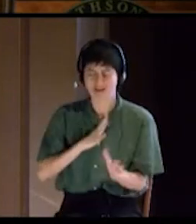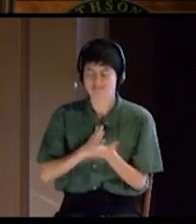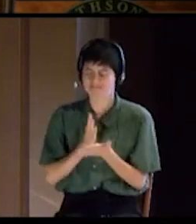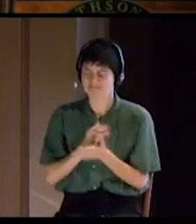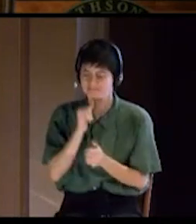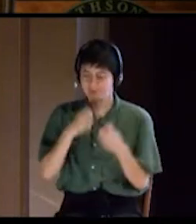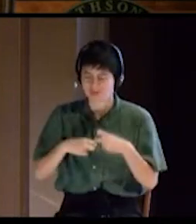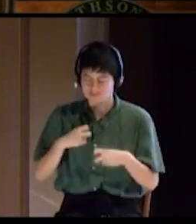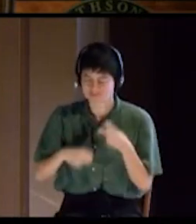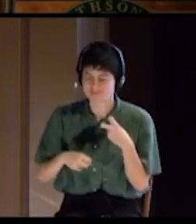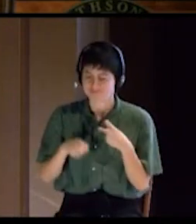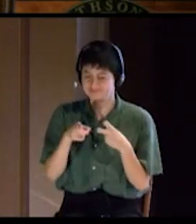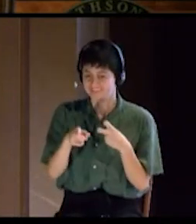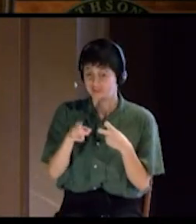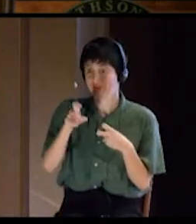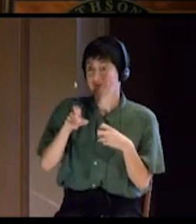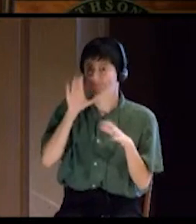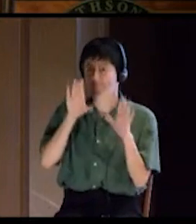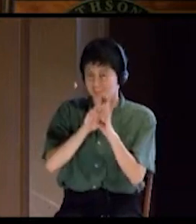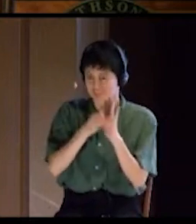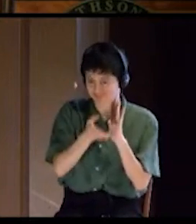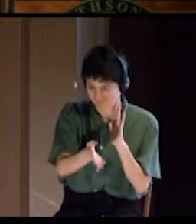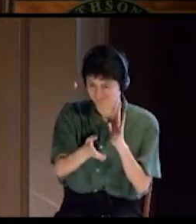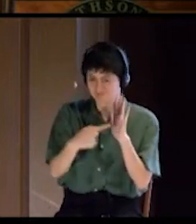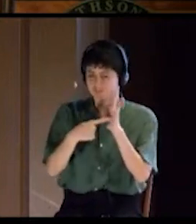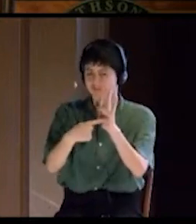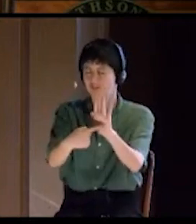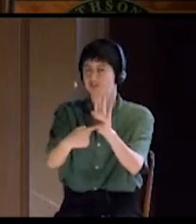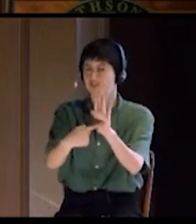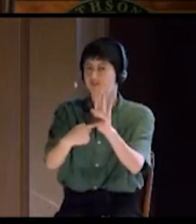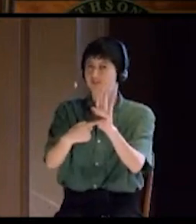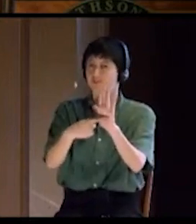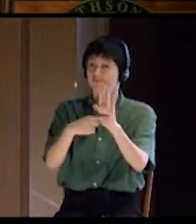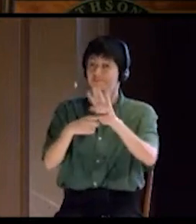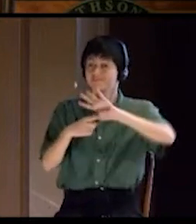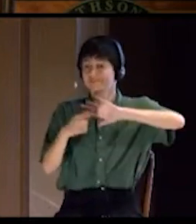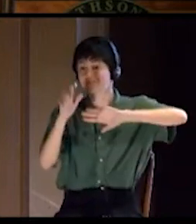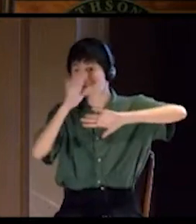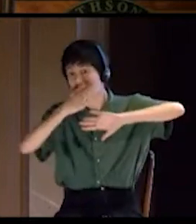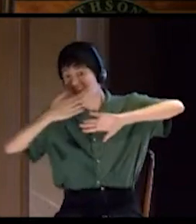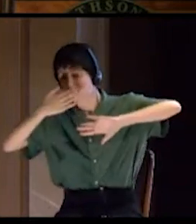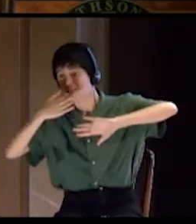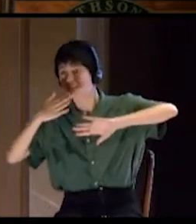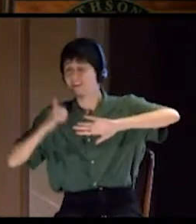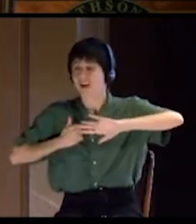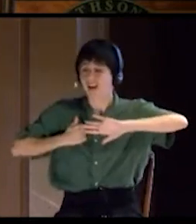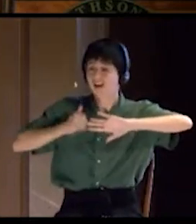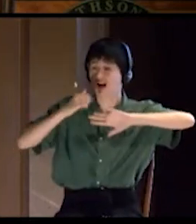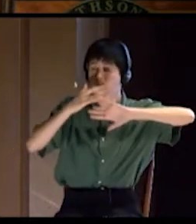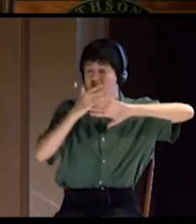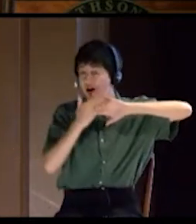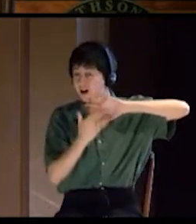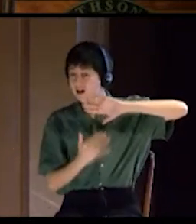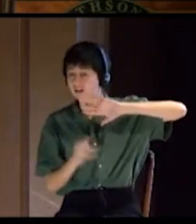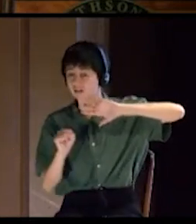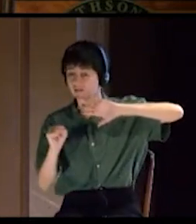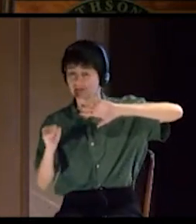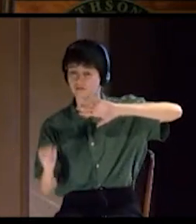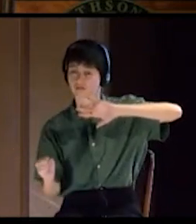that their range goes from Canada all the way down to the Southwest. We have all of these fossils. At least the image not missing is a picture